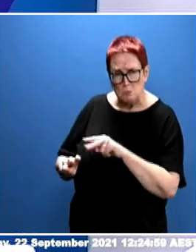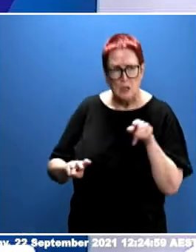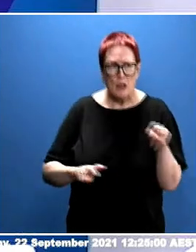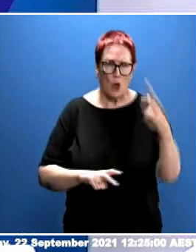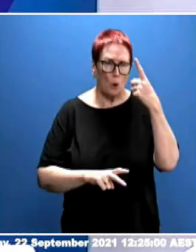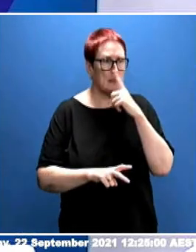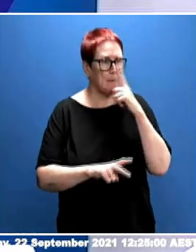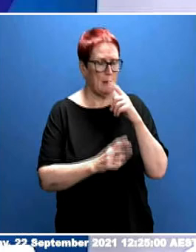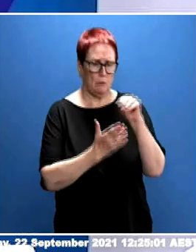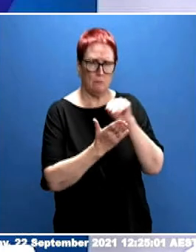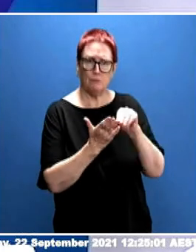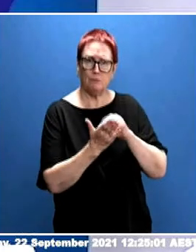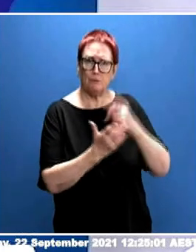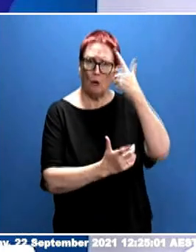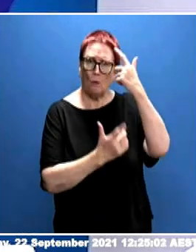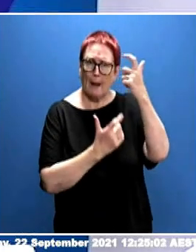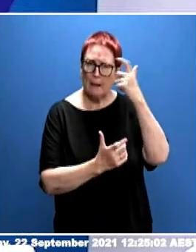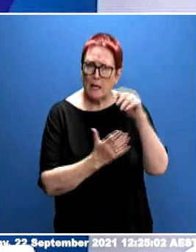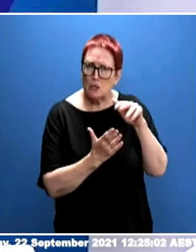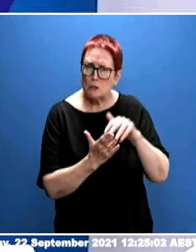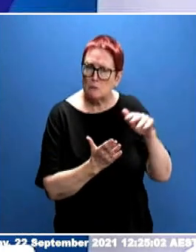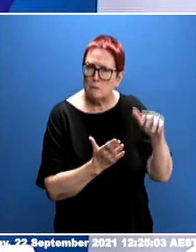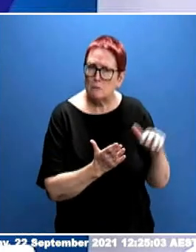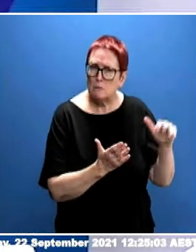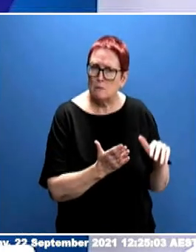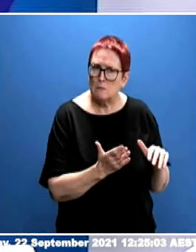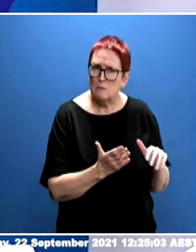and that report as it happens does contain a good deal of statistical